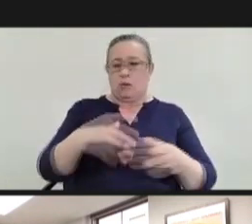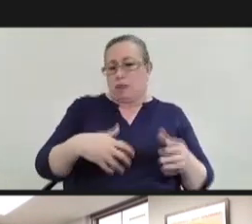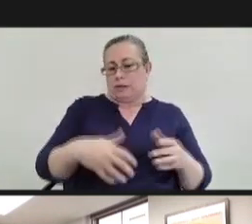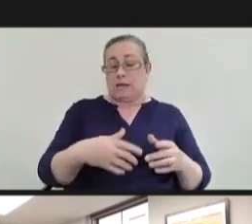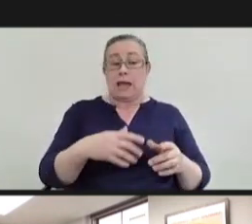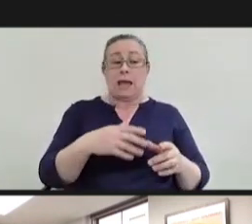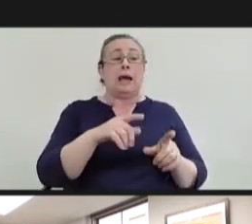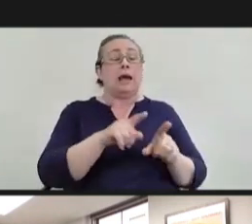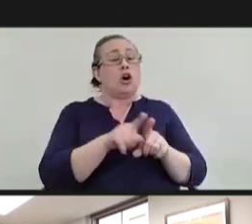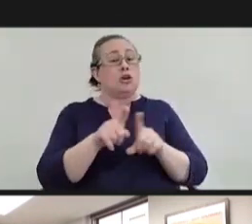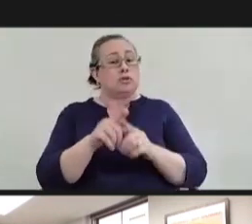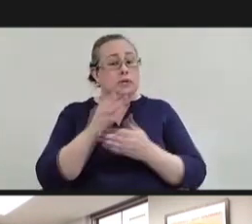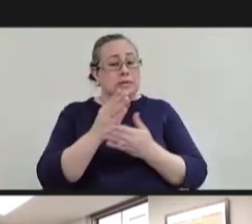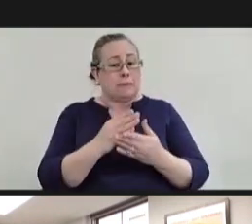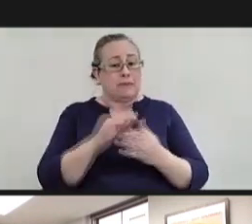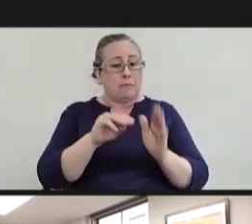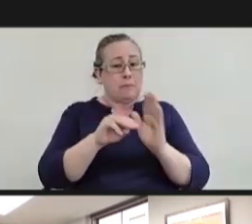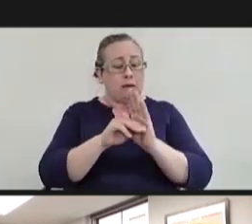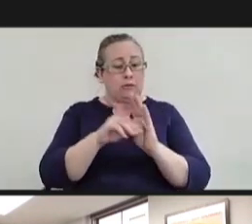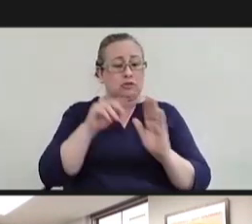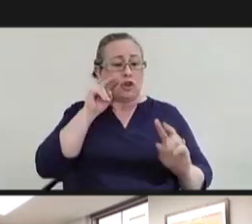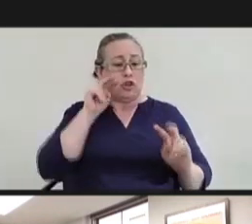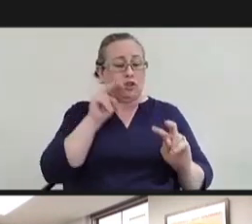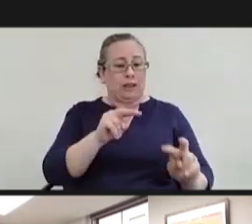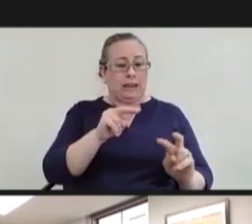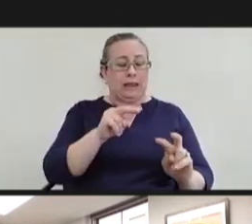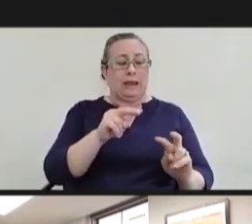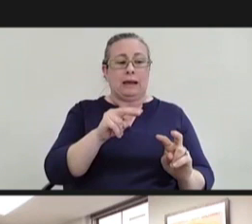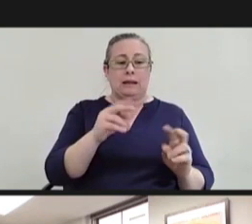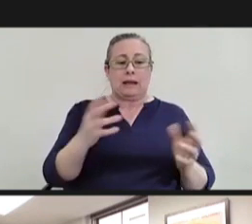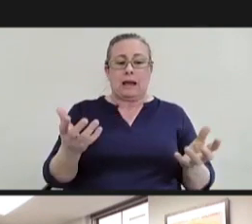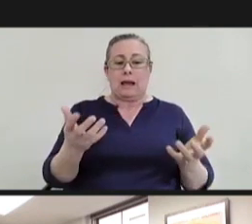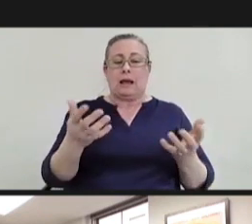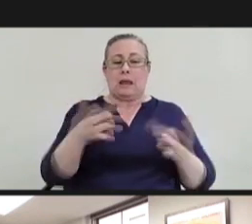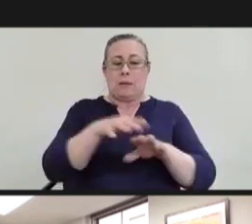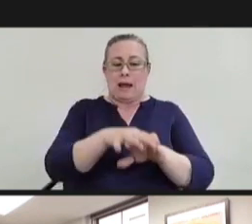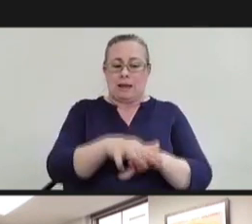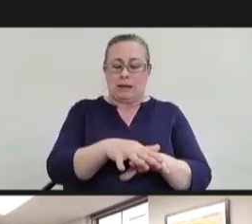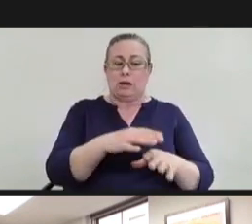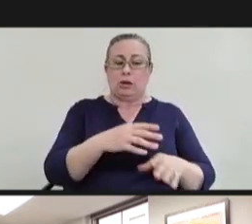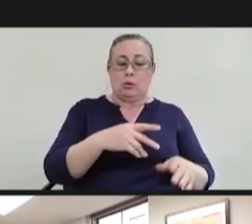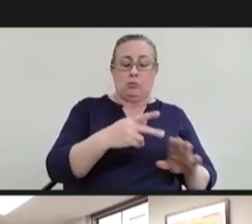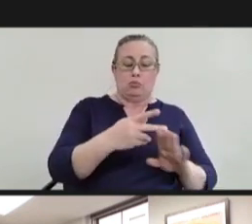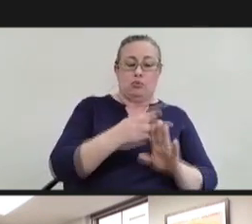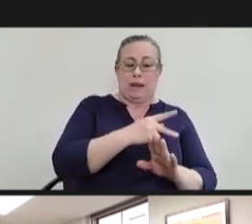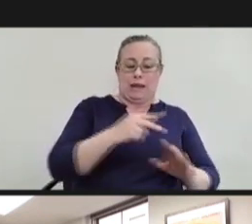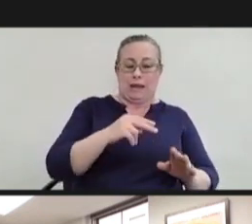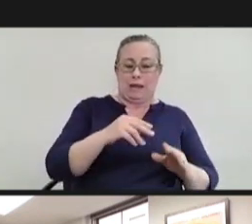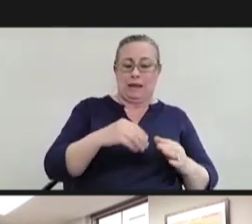of the models looking at combining of prenatal care and pediatric care right? Looking at this